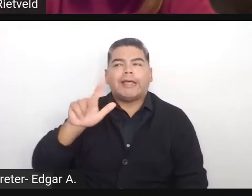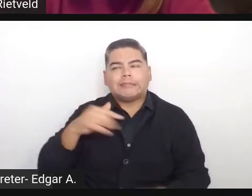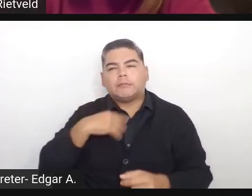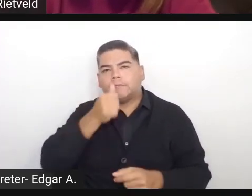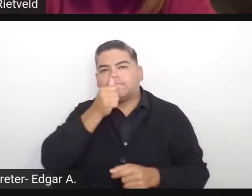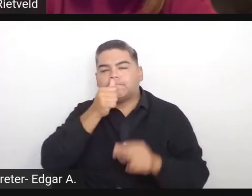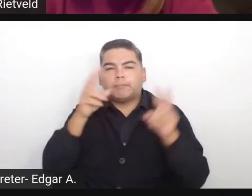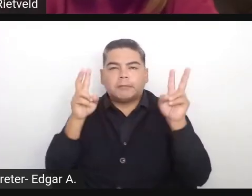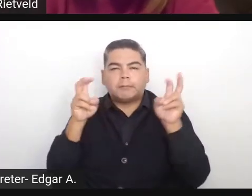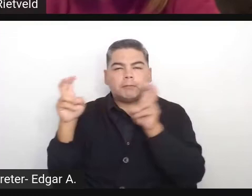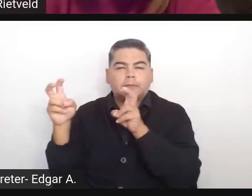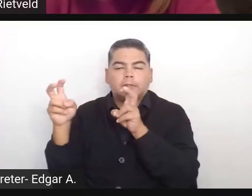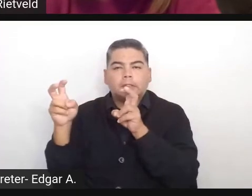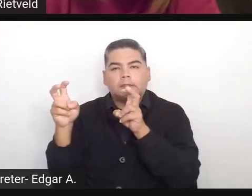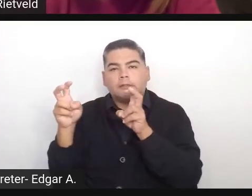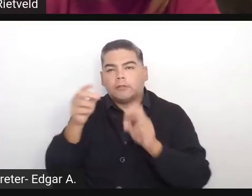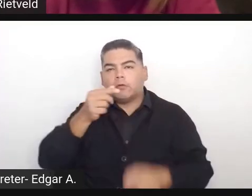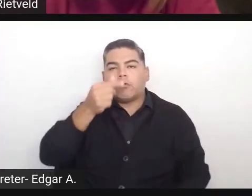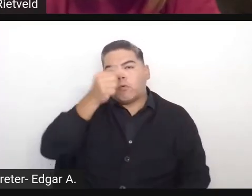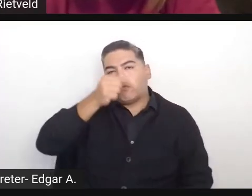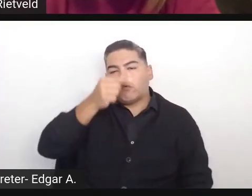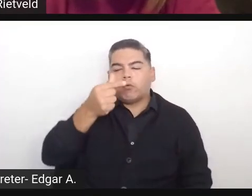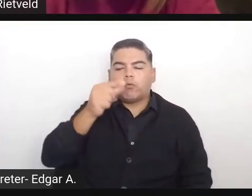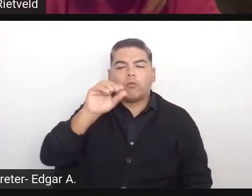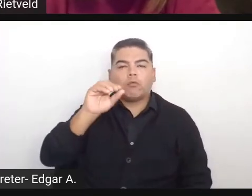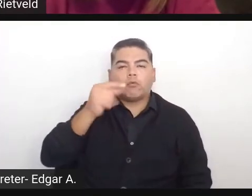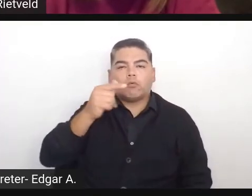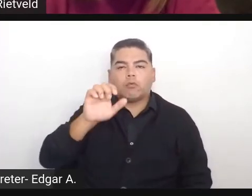That Google watches what you're doing on the page.